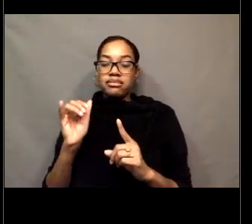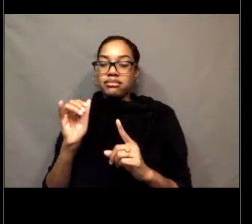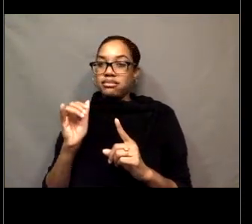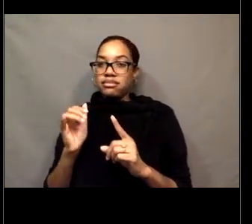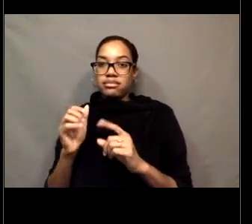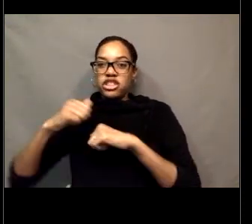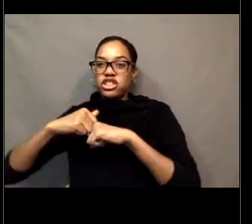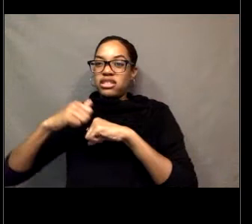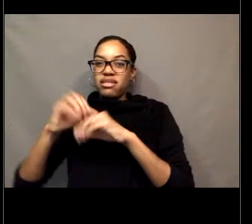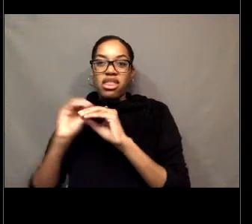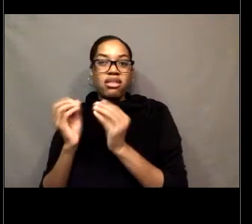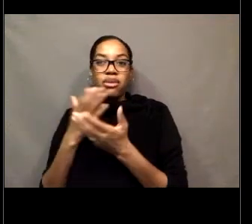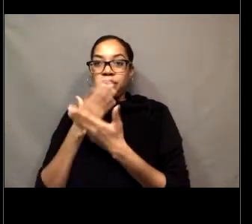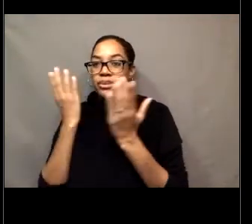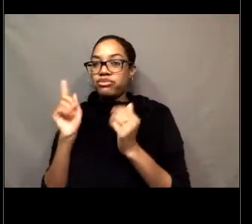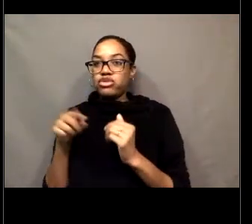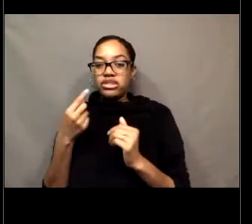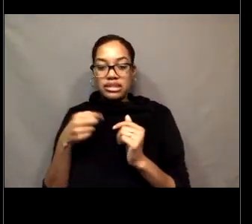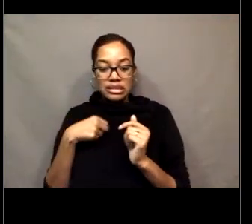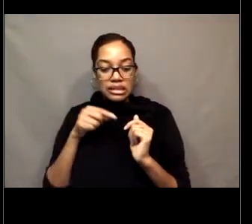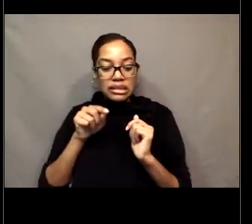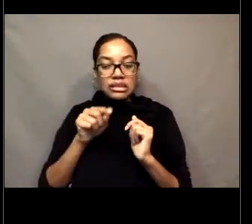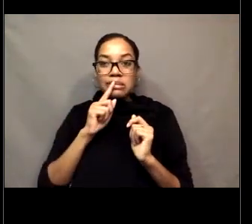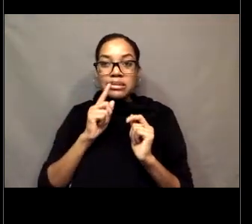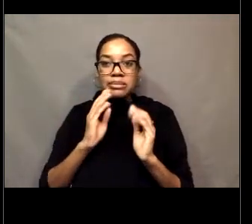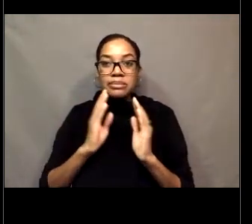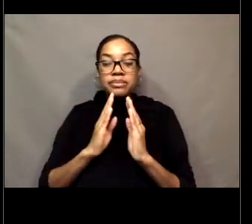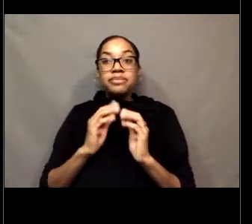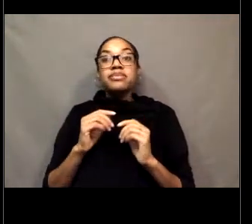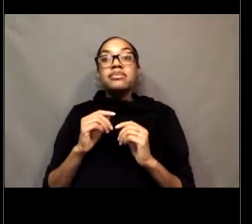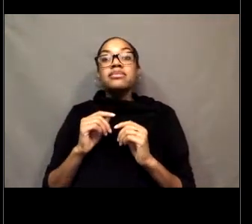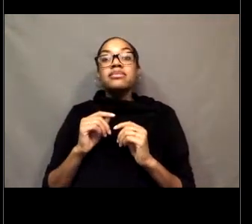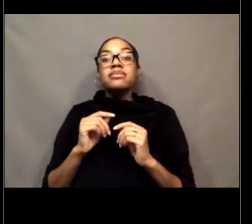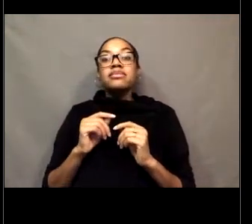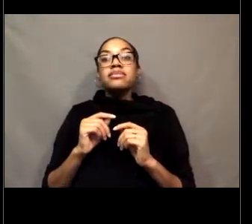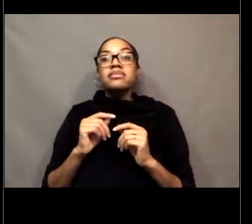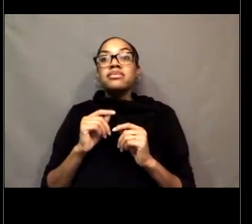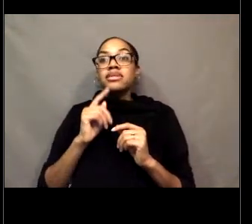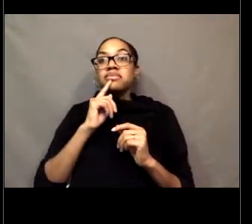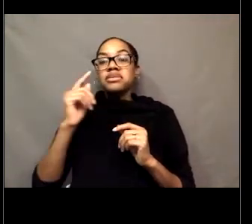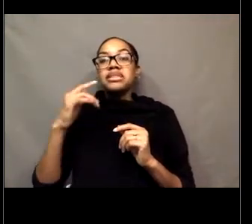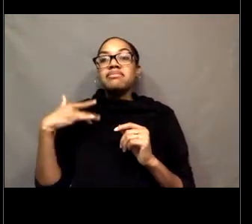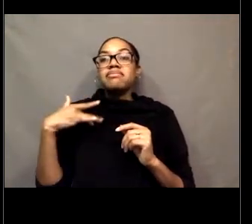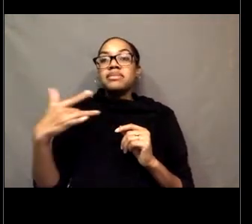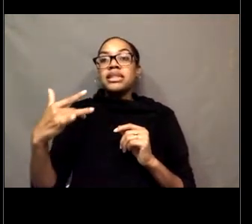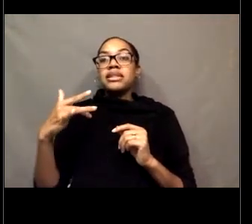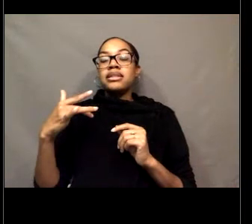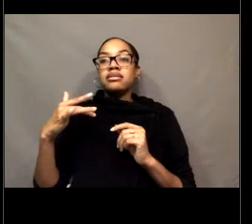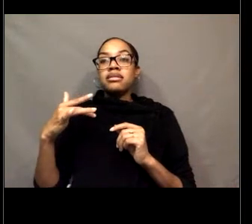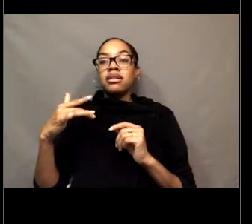And they're not even on the bottom, they're up in the water column for about four or five days.